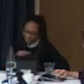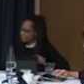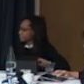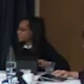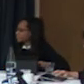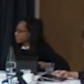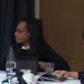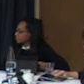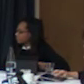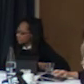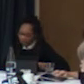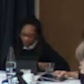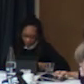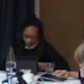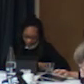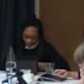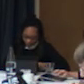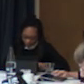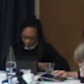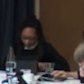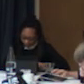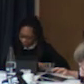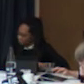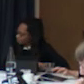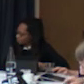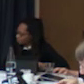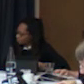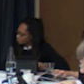I think it is potentially a very powerful mechanism, and the process over this next